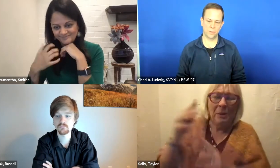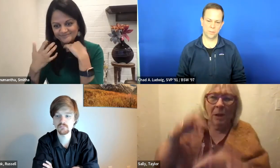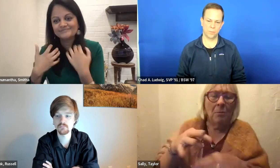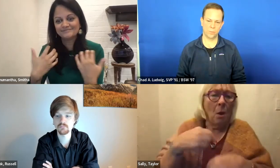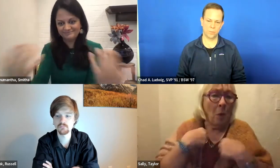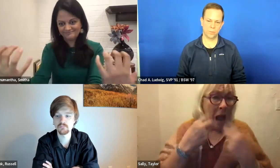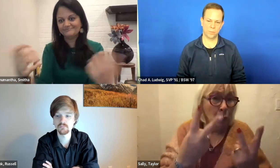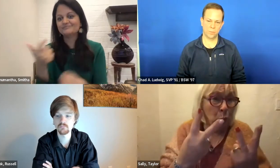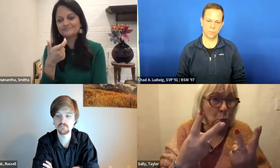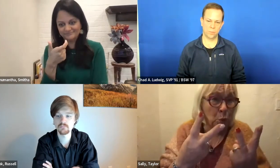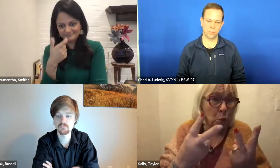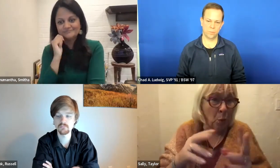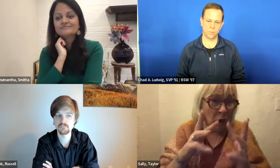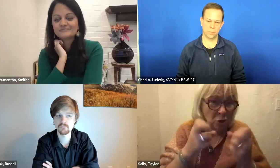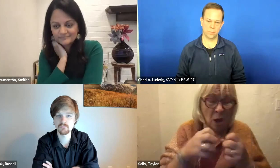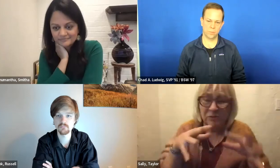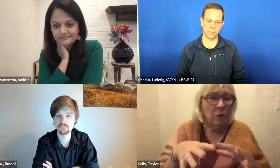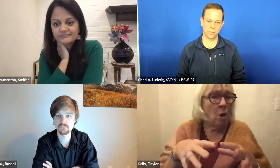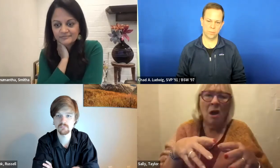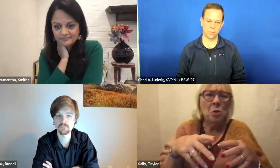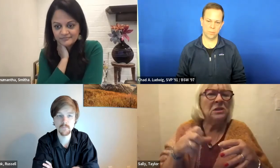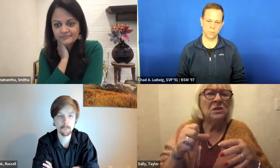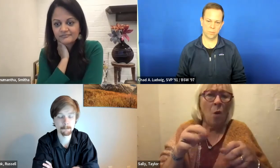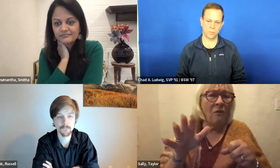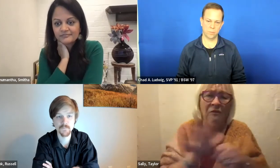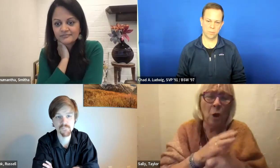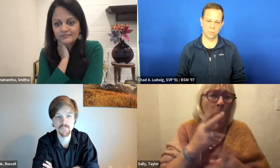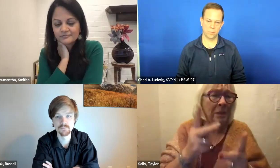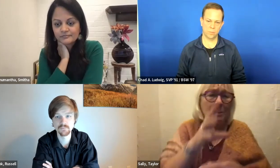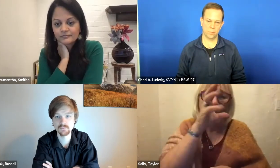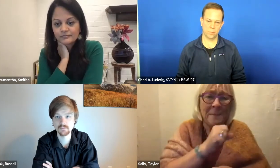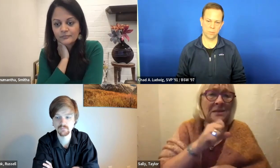I know that, you know, I was able to see two of the workshops.